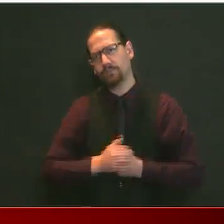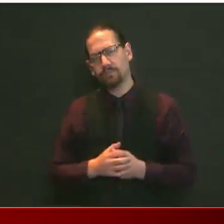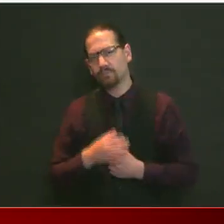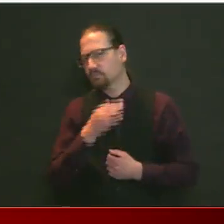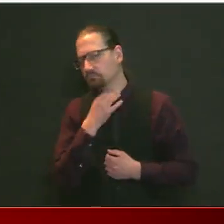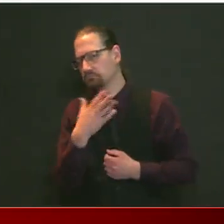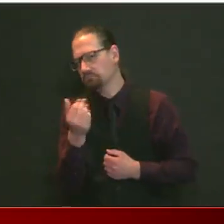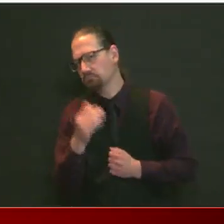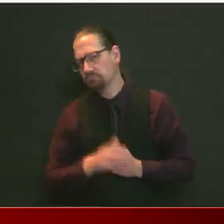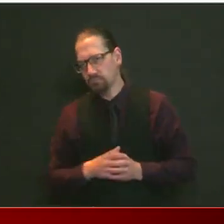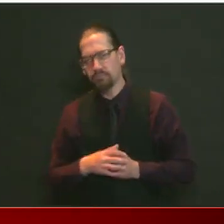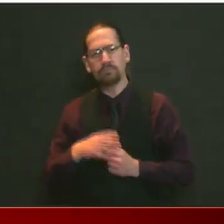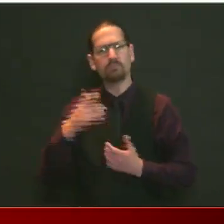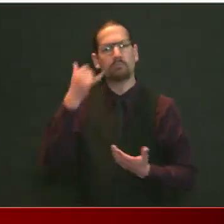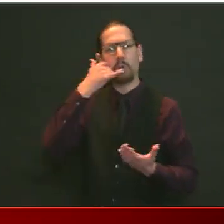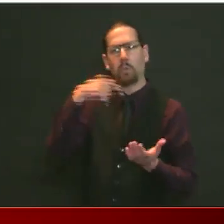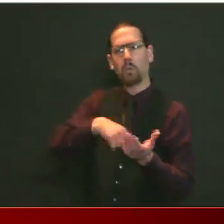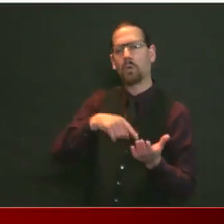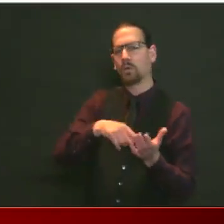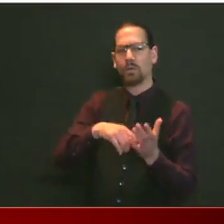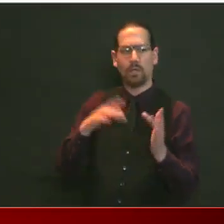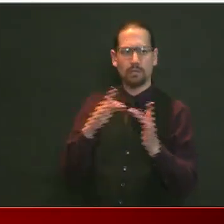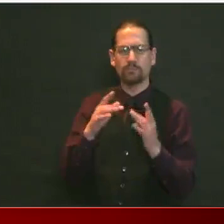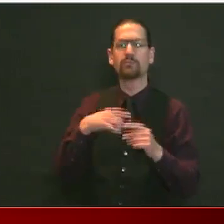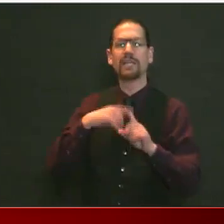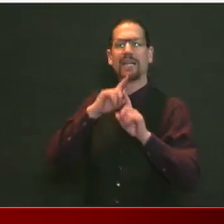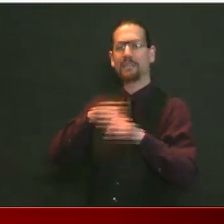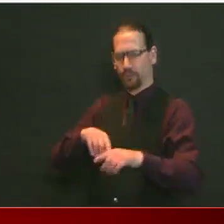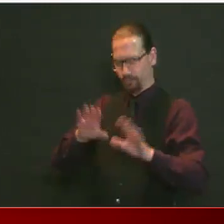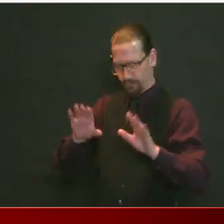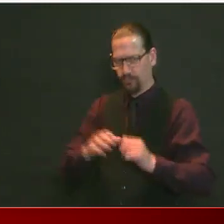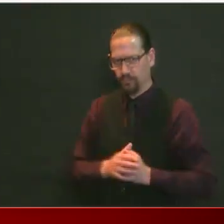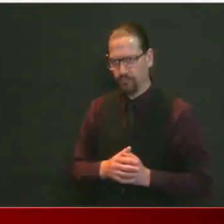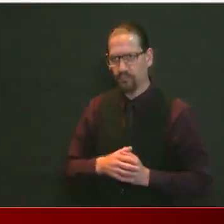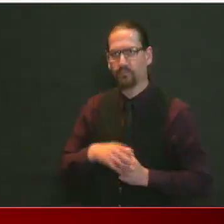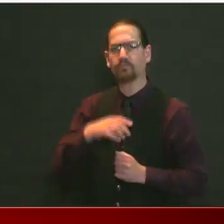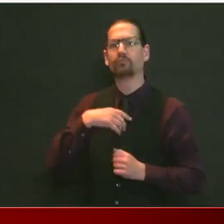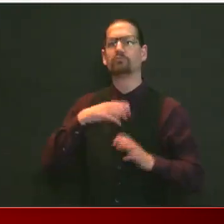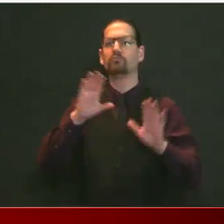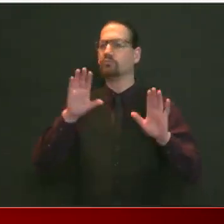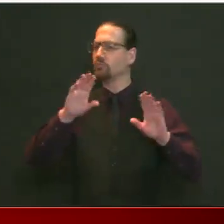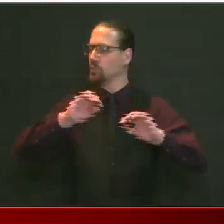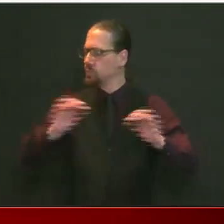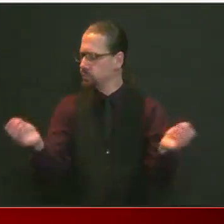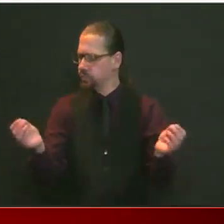HOW THE APP INTERPLAYS WITH PEOPLE'S CONTACTS, NOT CONTACT TRACING BUT THEIR ACTUAL CONTACTS ON THEIR PHONE?